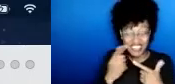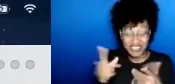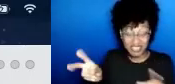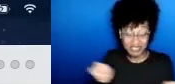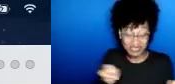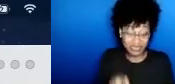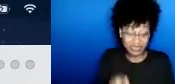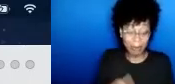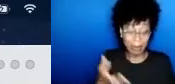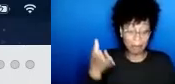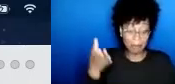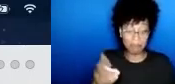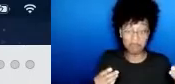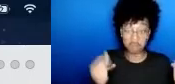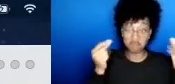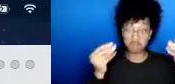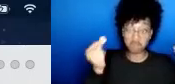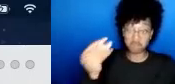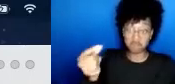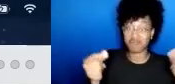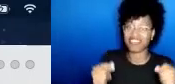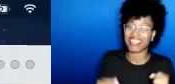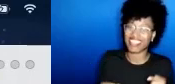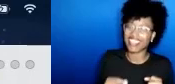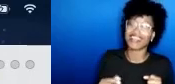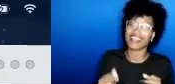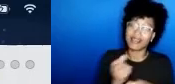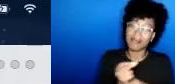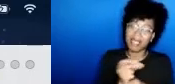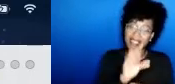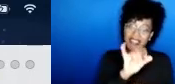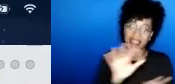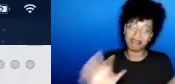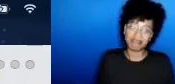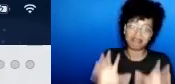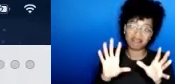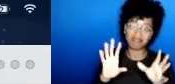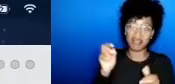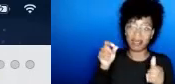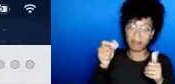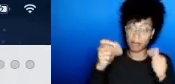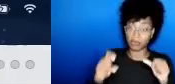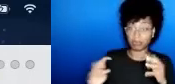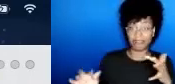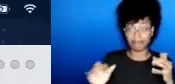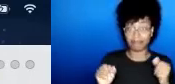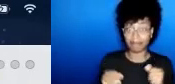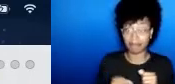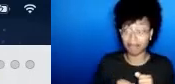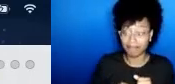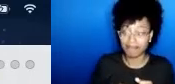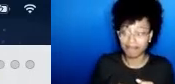07:03:06 The actual creation process. 07:03:28 Looking at the other formatting tools